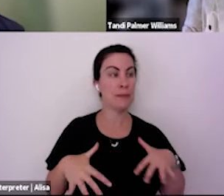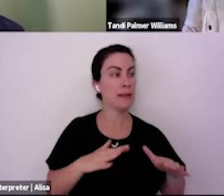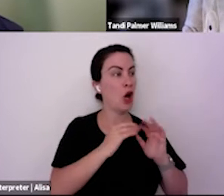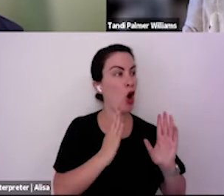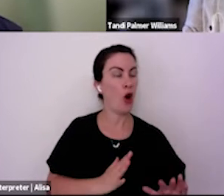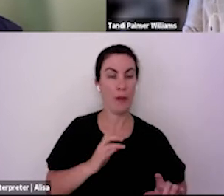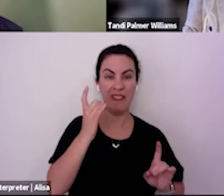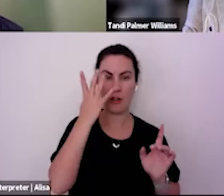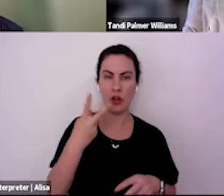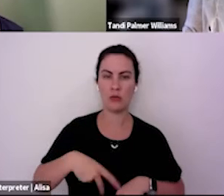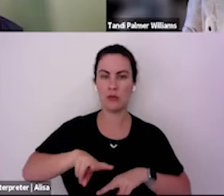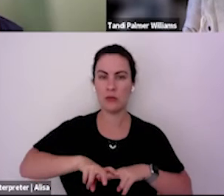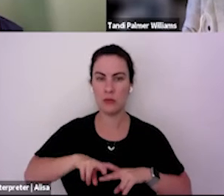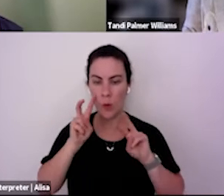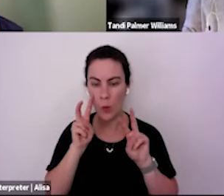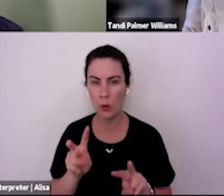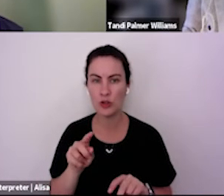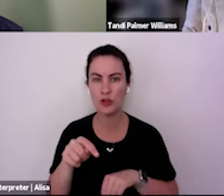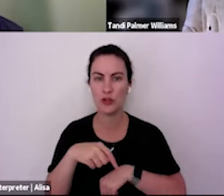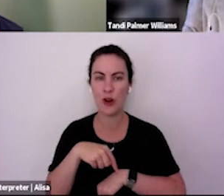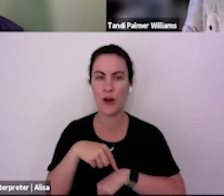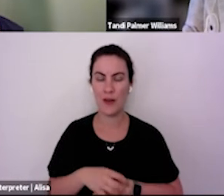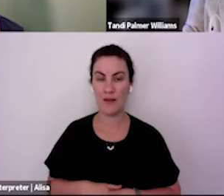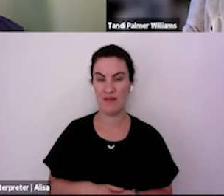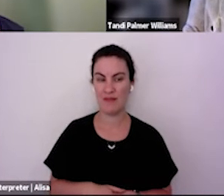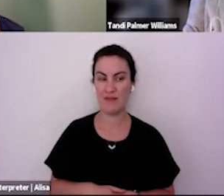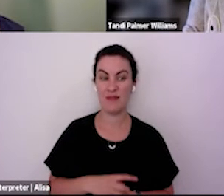One person said because we were able to wanted on-demand during a three day window we were